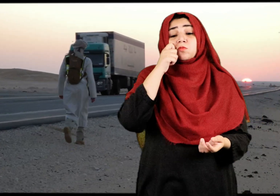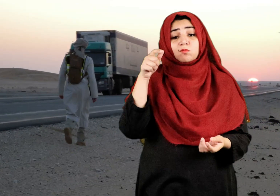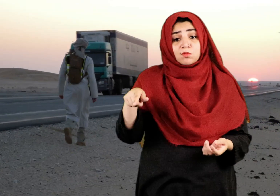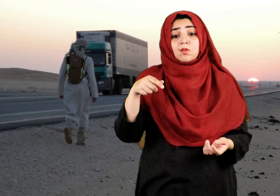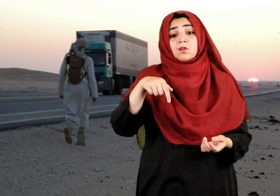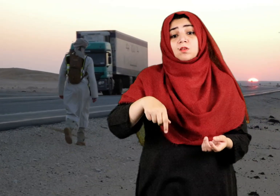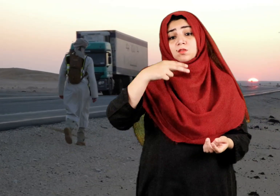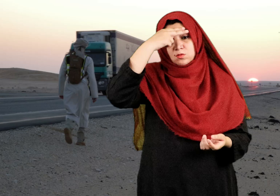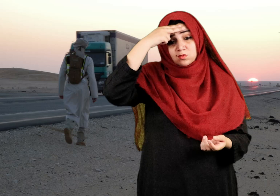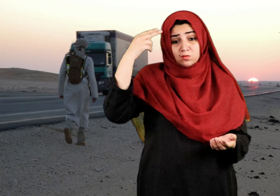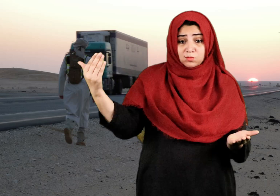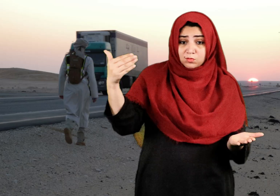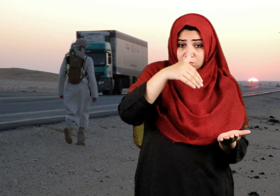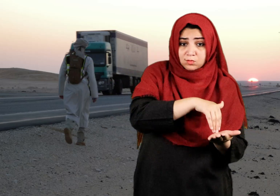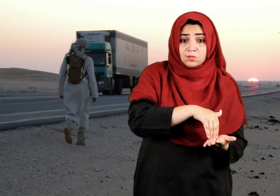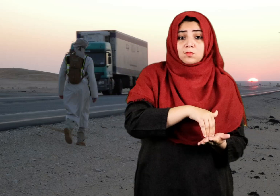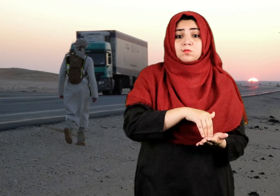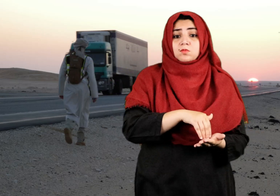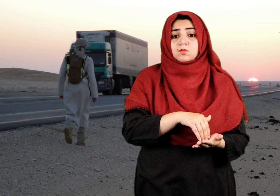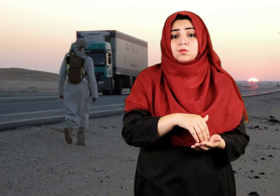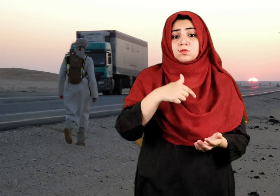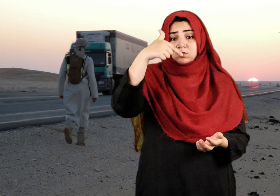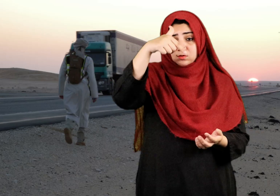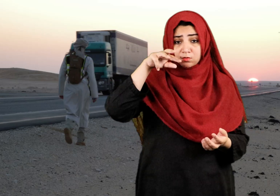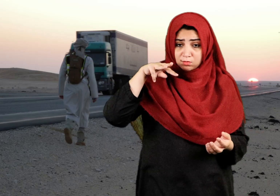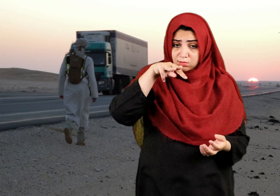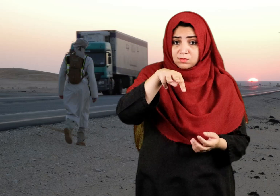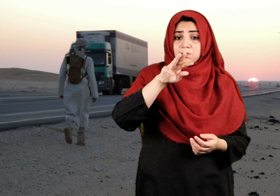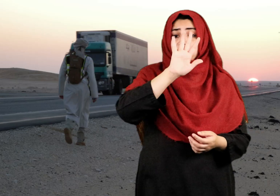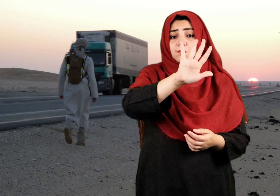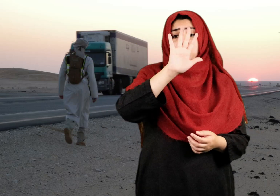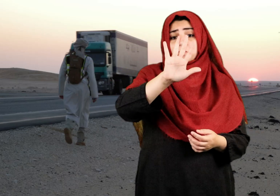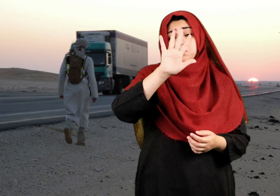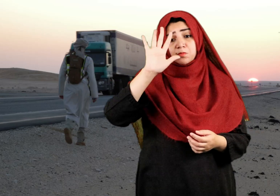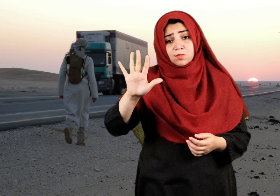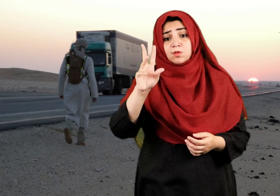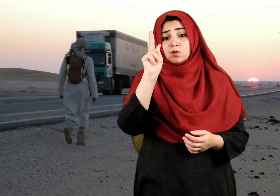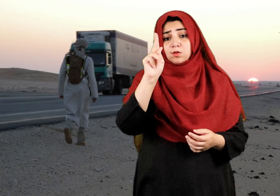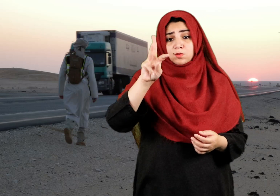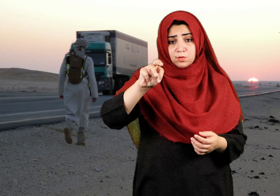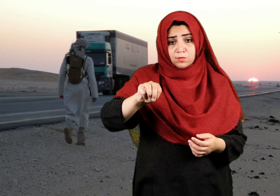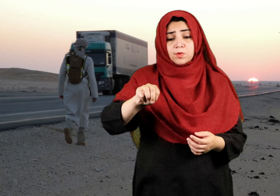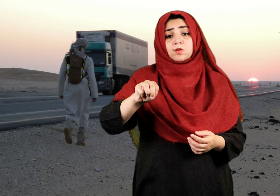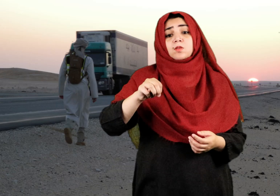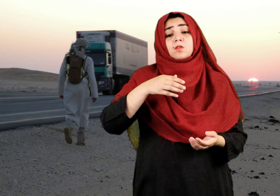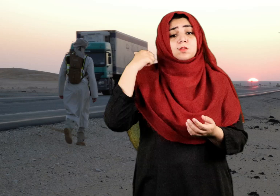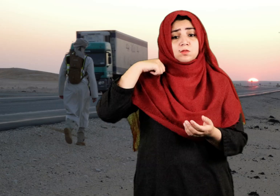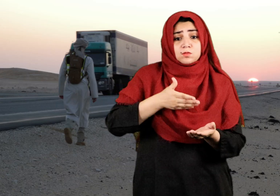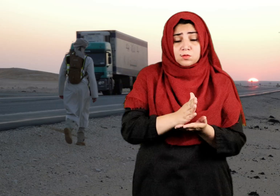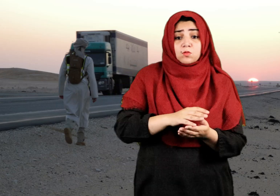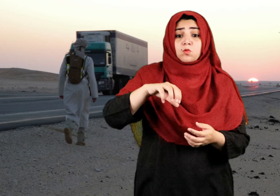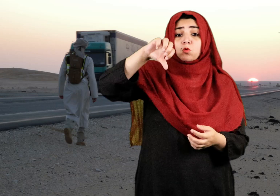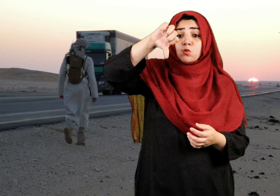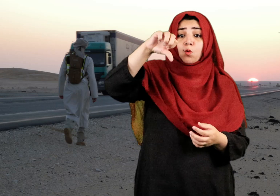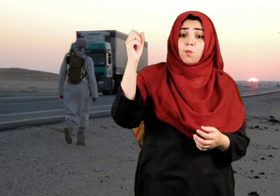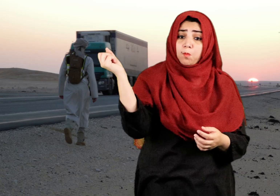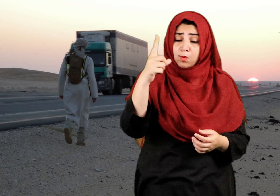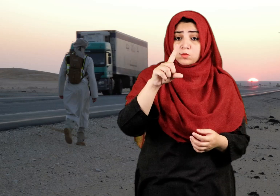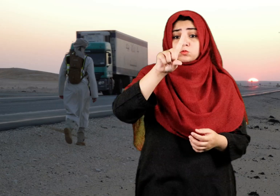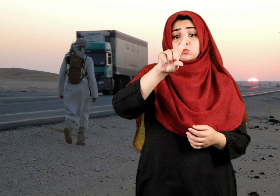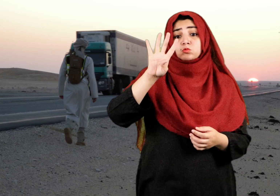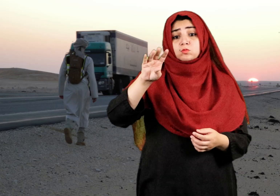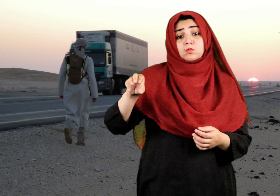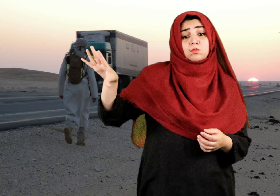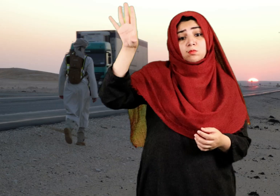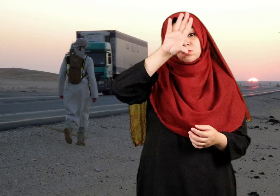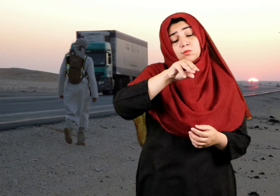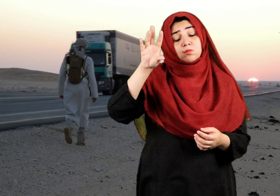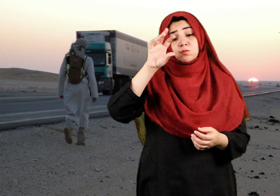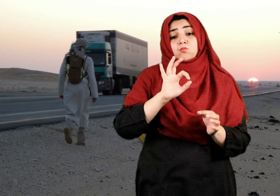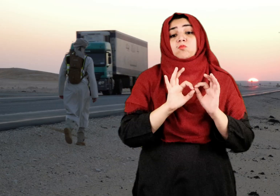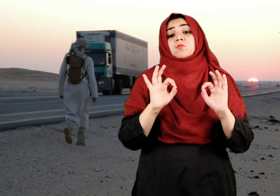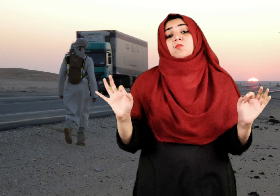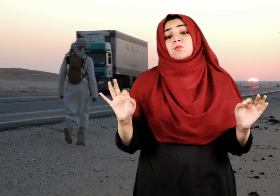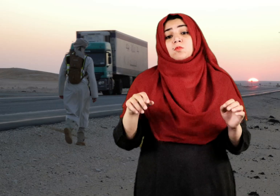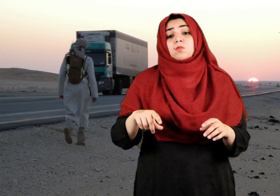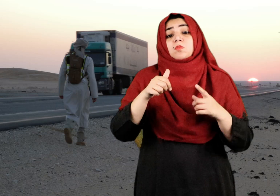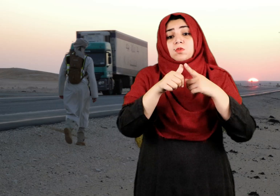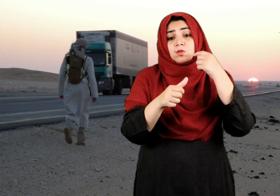In 9 months and 14 days, Faizullah traveled 7,555 kilometers to get to Saudi Arabia.